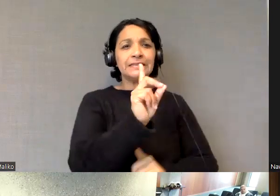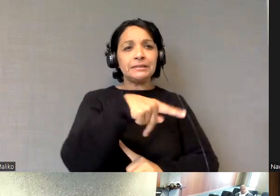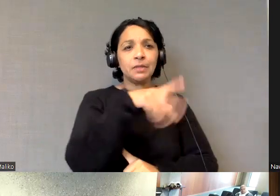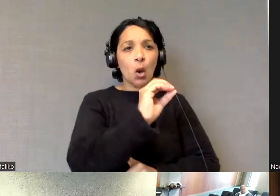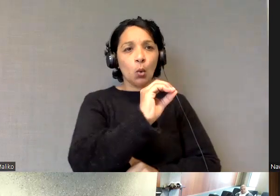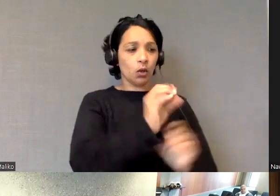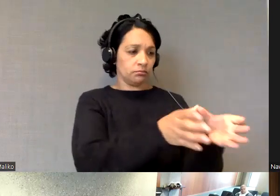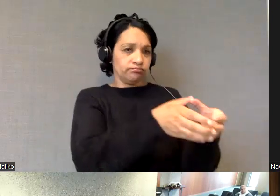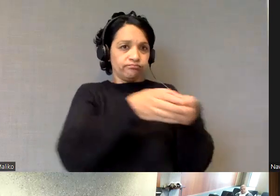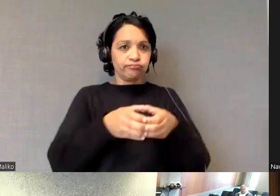that impact them.